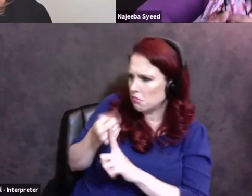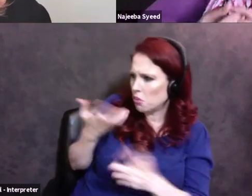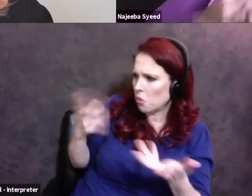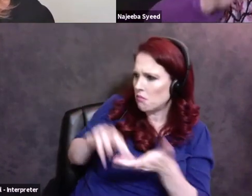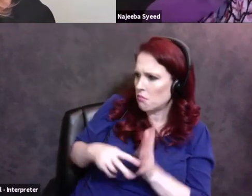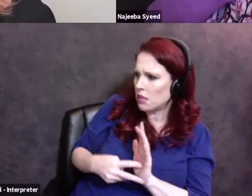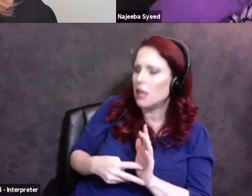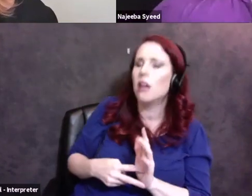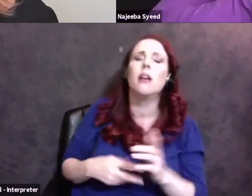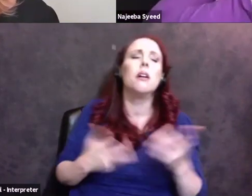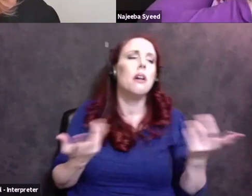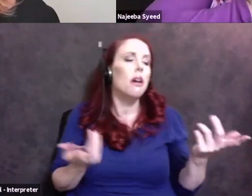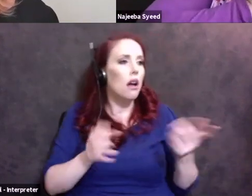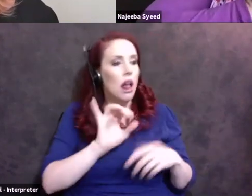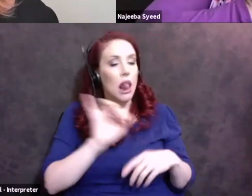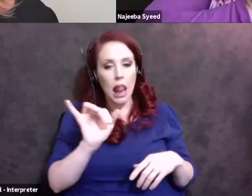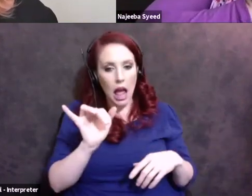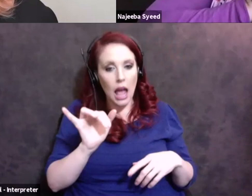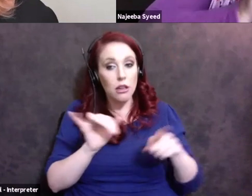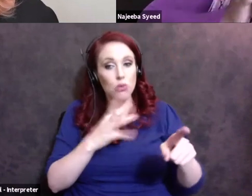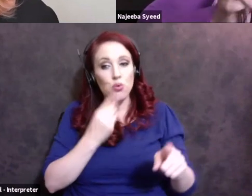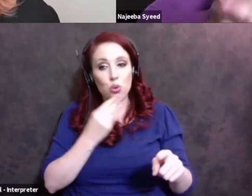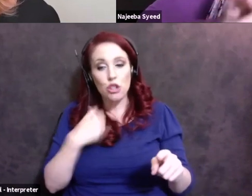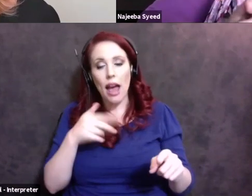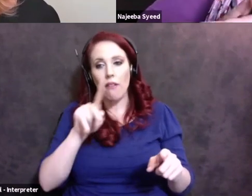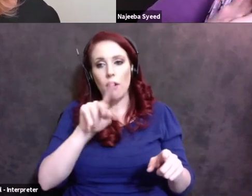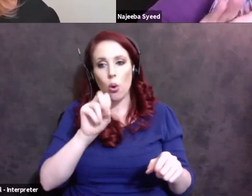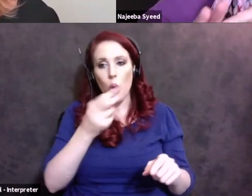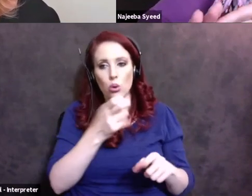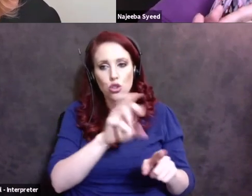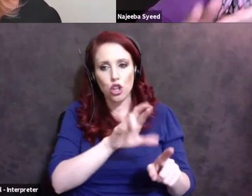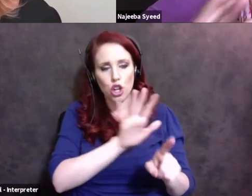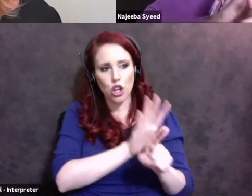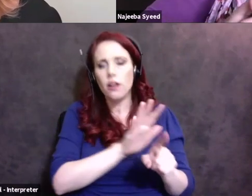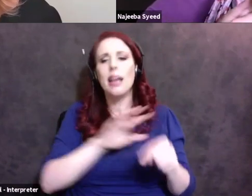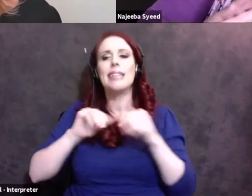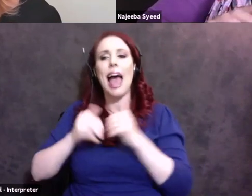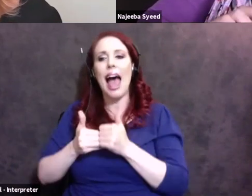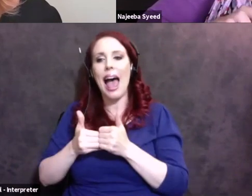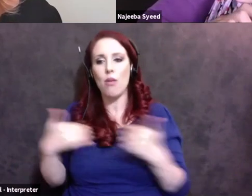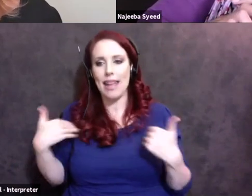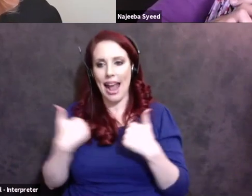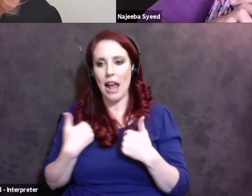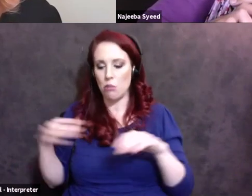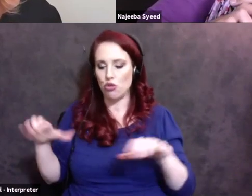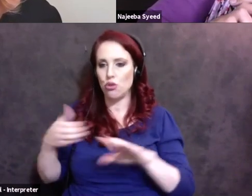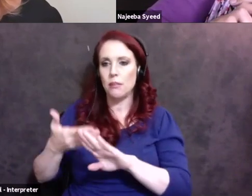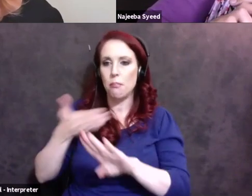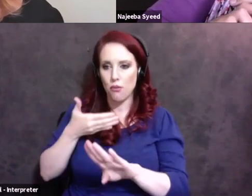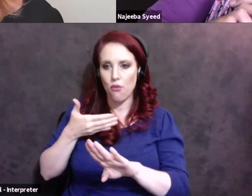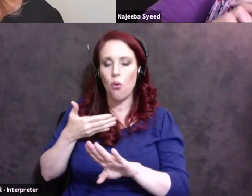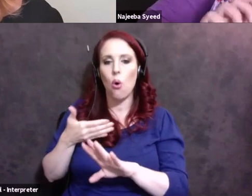It is similar to the Jewish community it is about how the animal is treated at the time of slaughter.